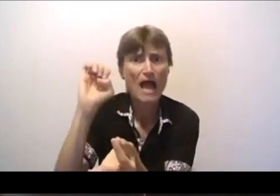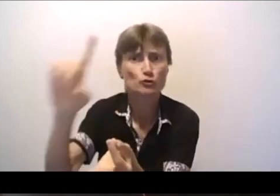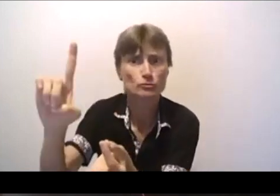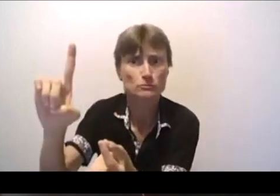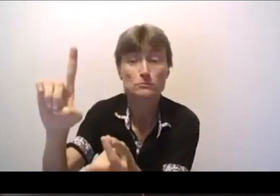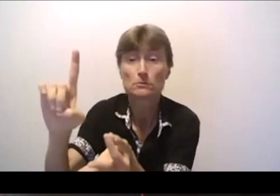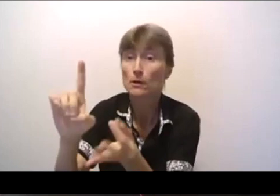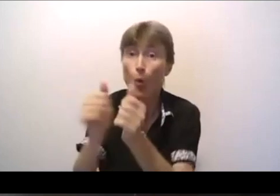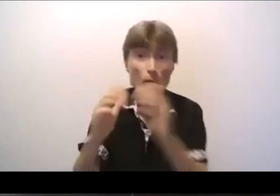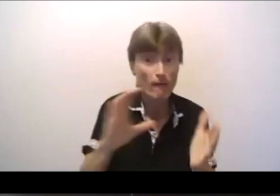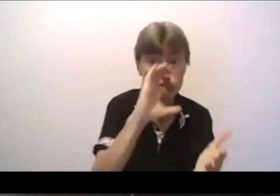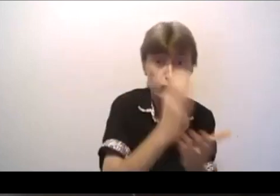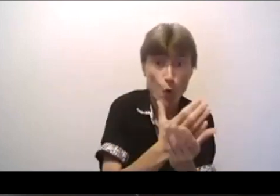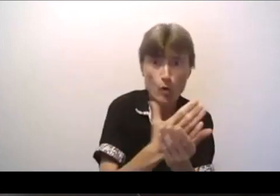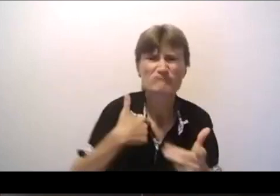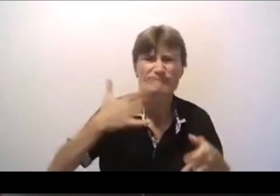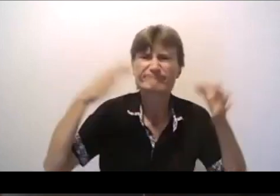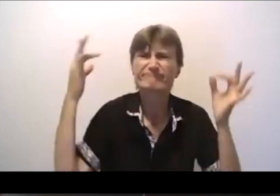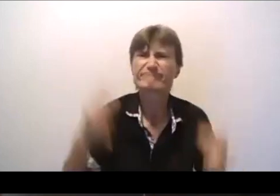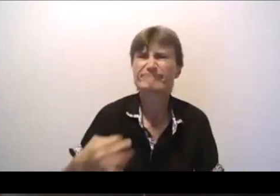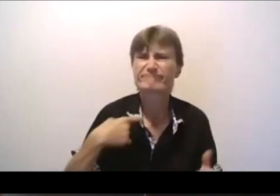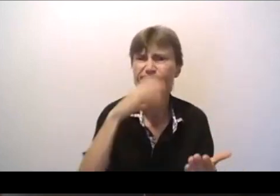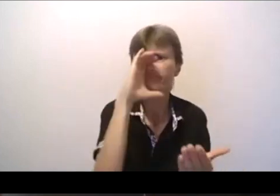making images even if it was just me holding a sign saying something